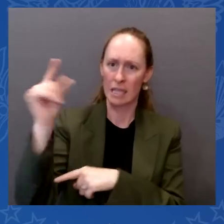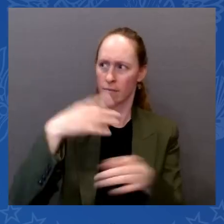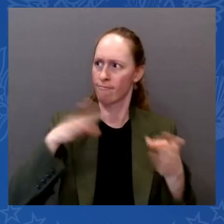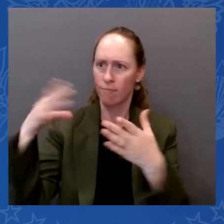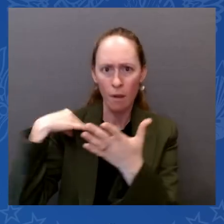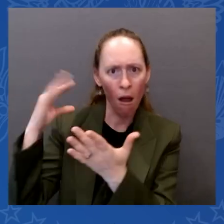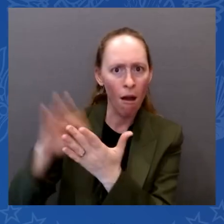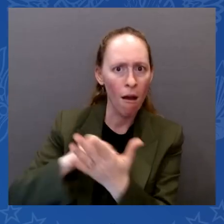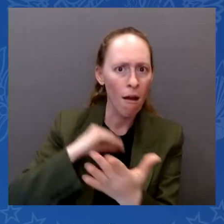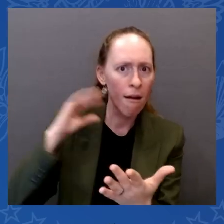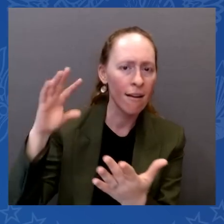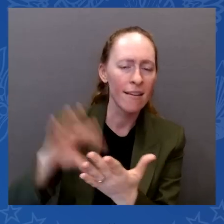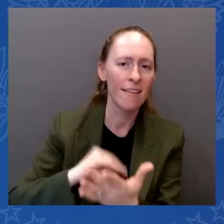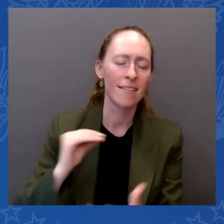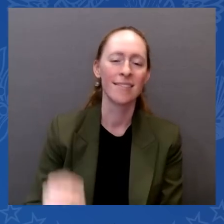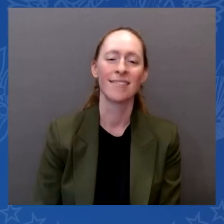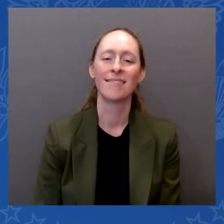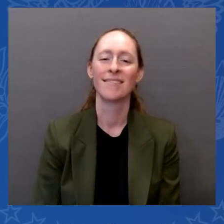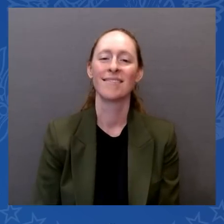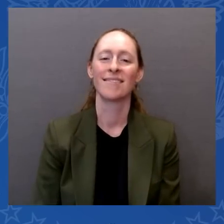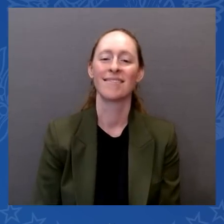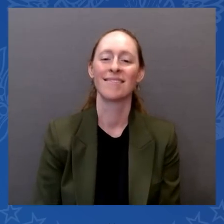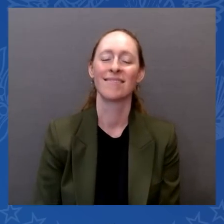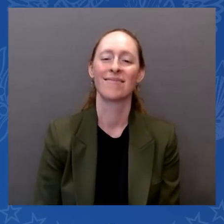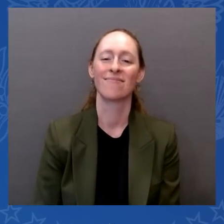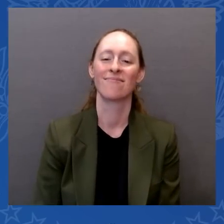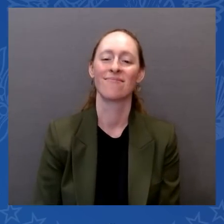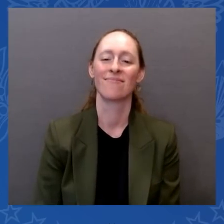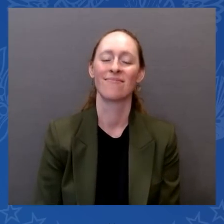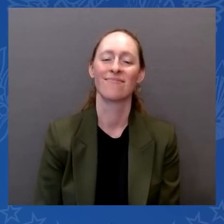powering this electric vehicle network, and we are adding more every day.